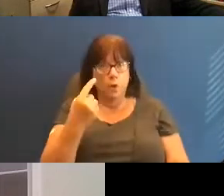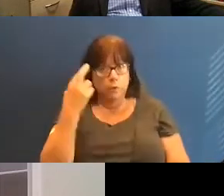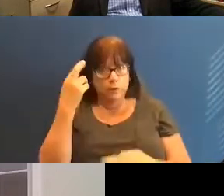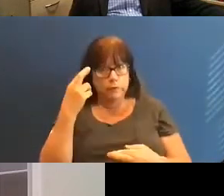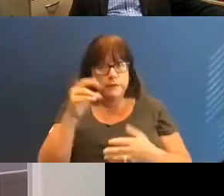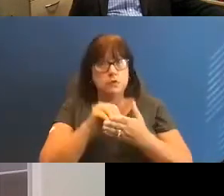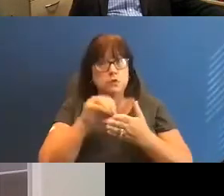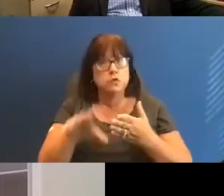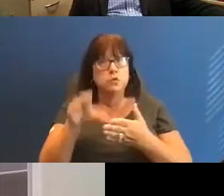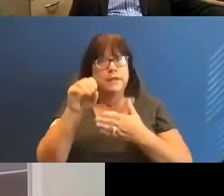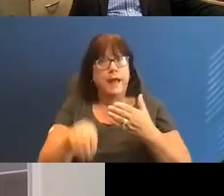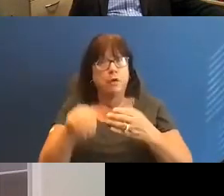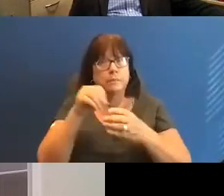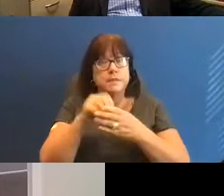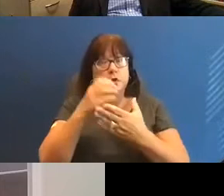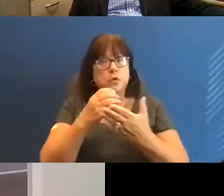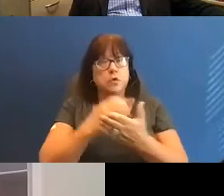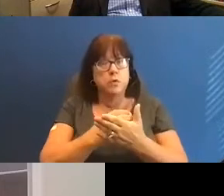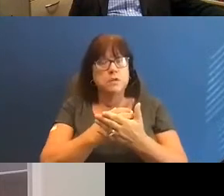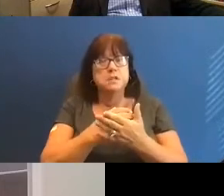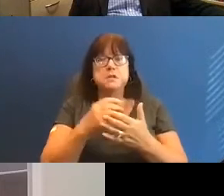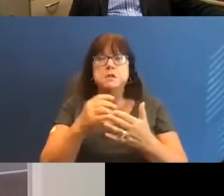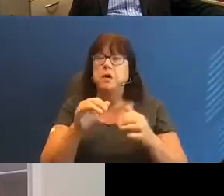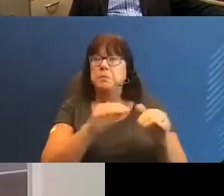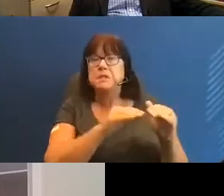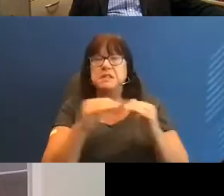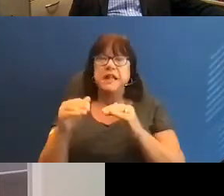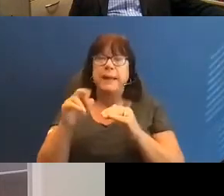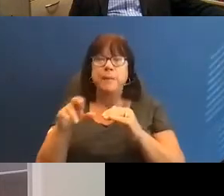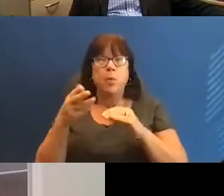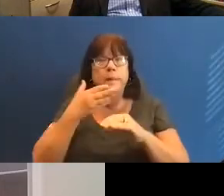using OER are just as good and often better than they are in courses using commercial textbooks.